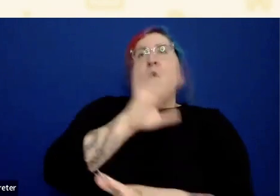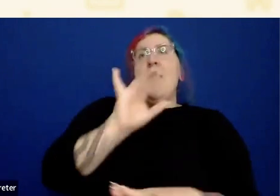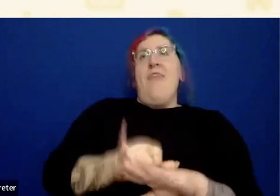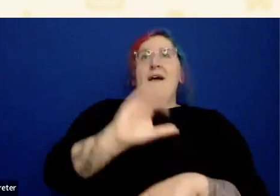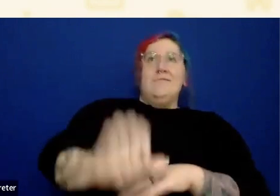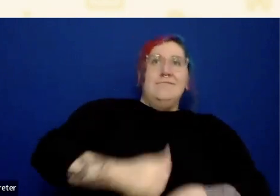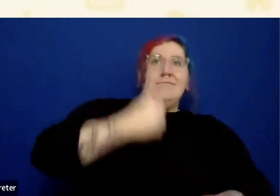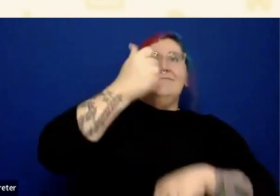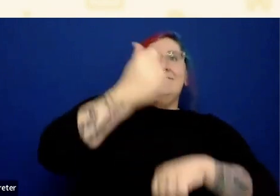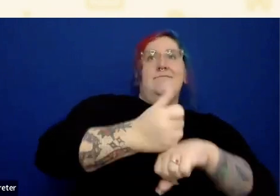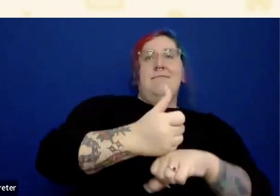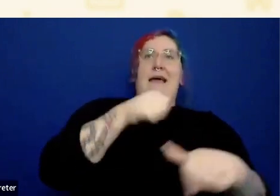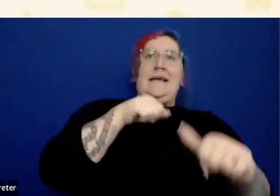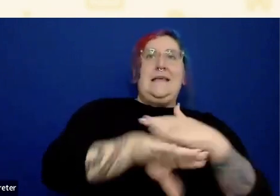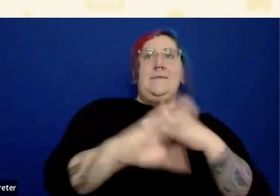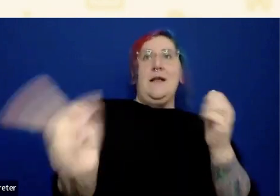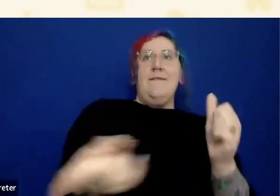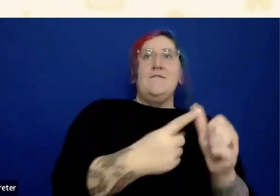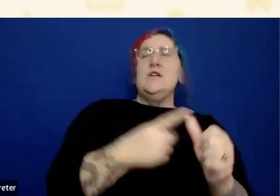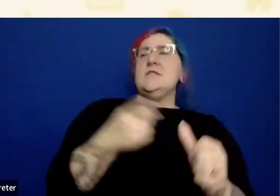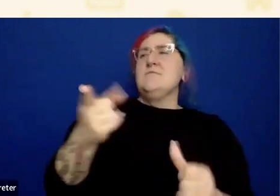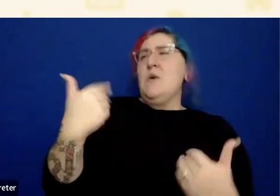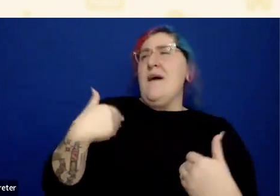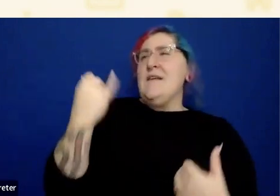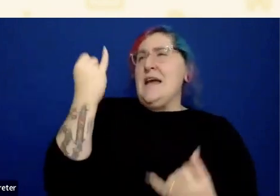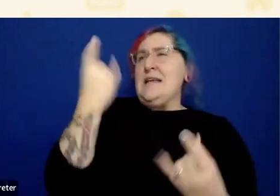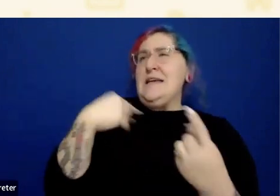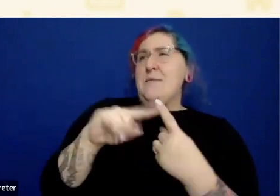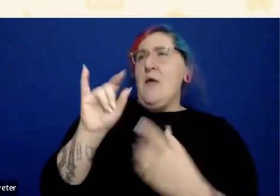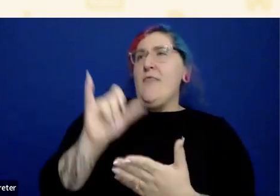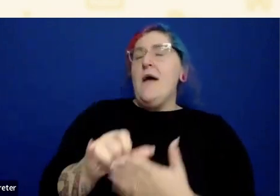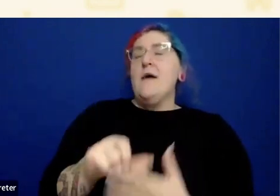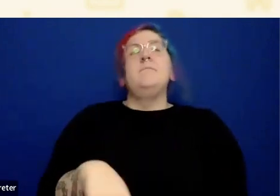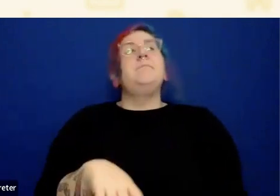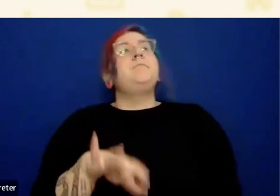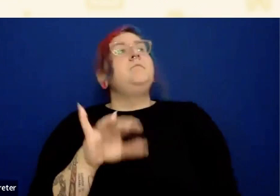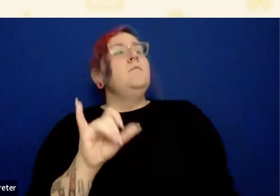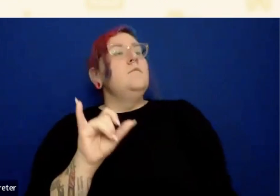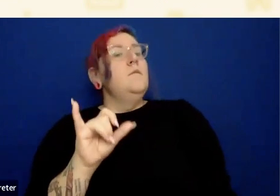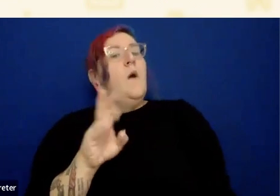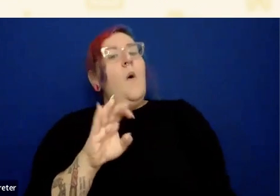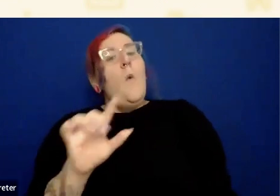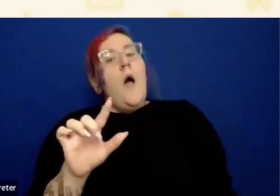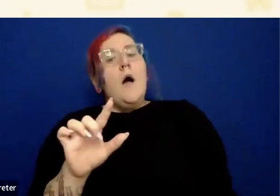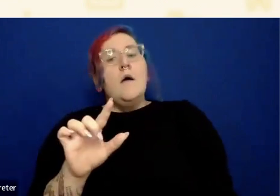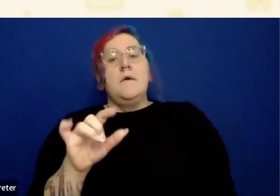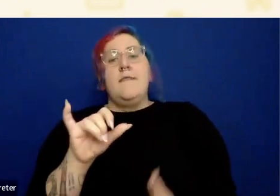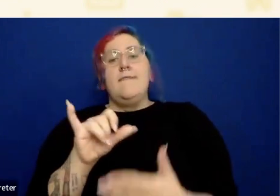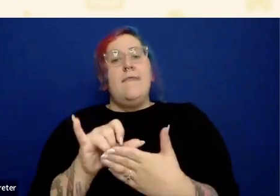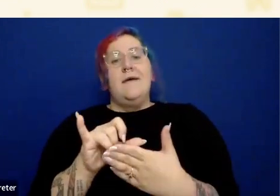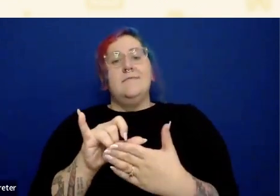Well, this plays to this whole idea of shift left,